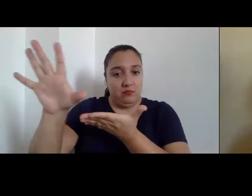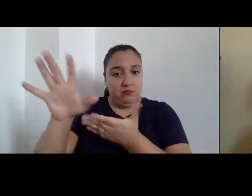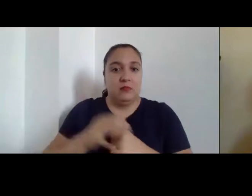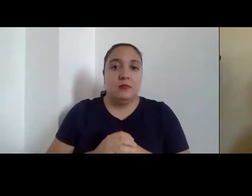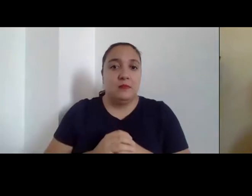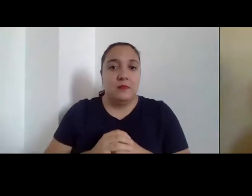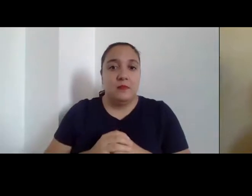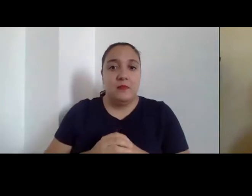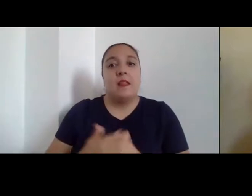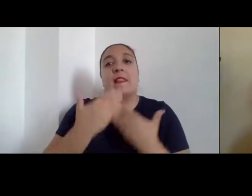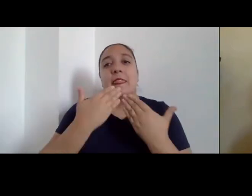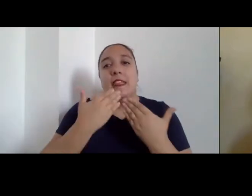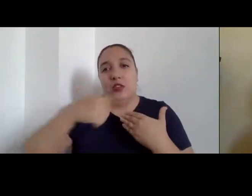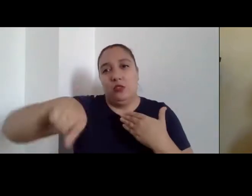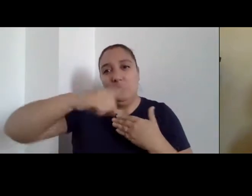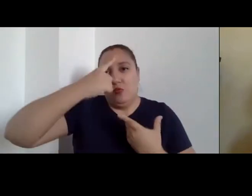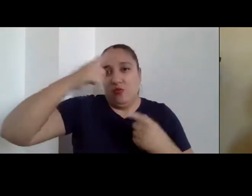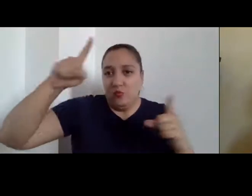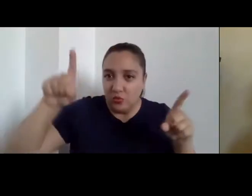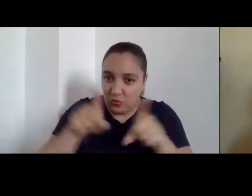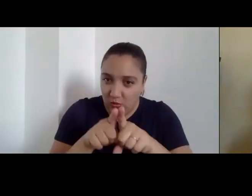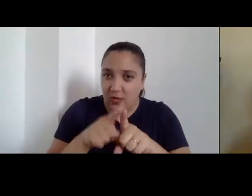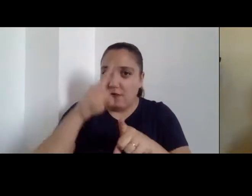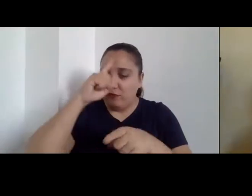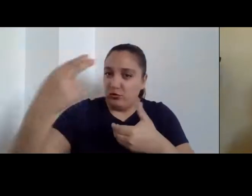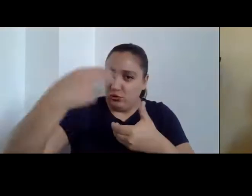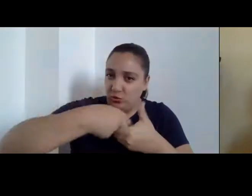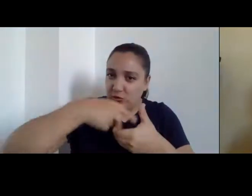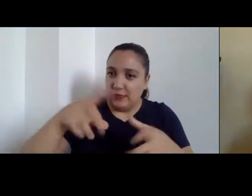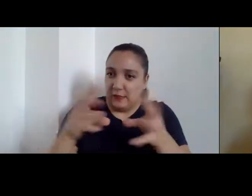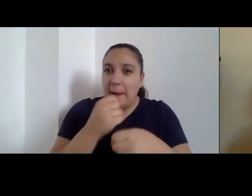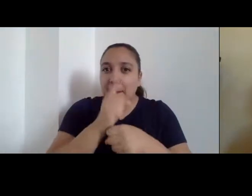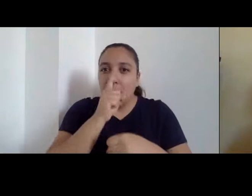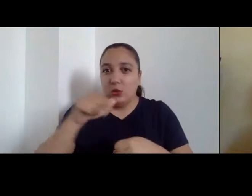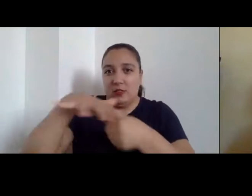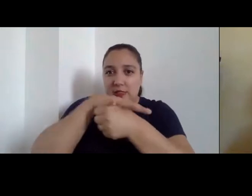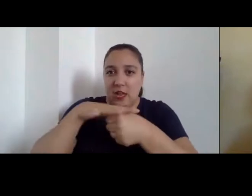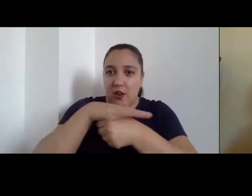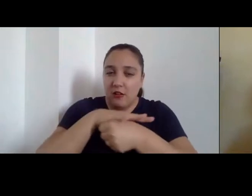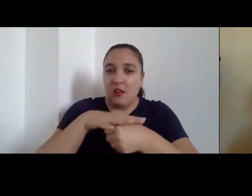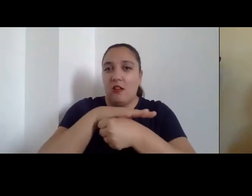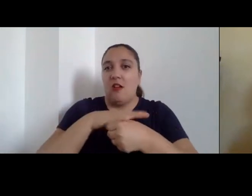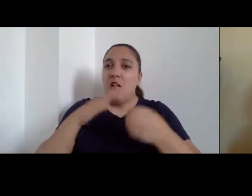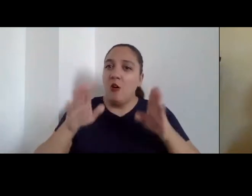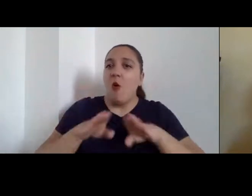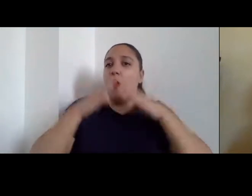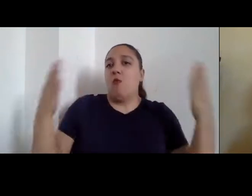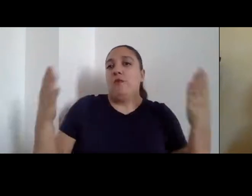collective agreement to the guidelines to ensure that this space remains generative for and respectful for our community.